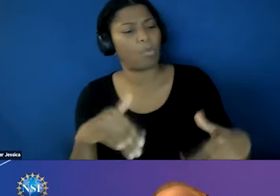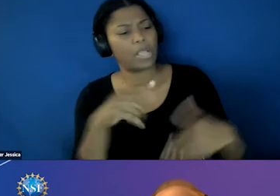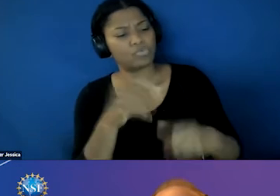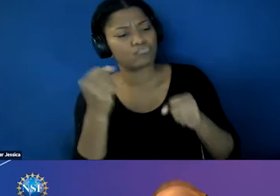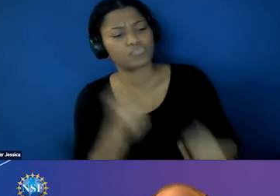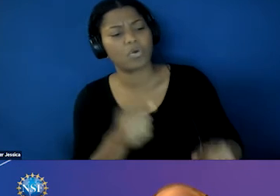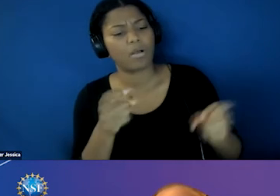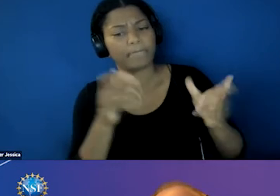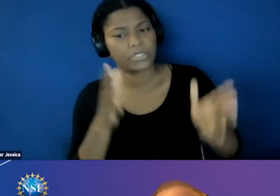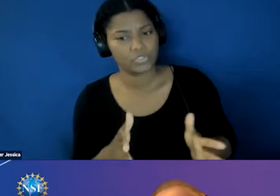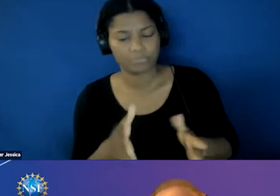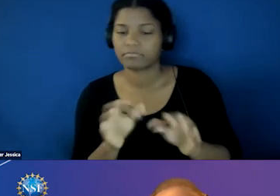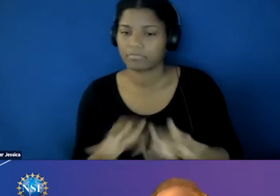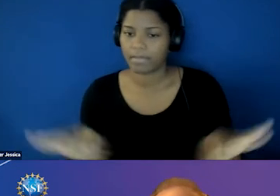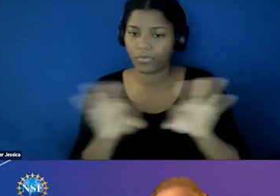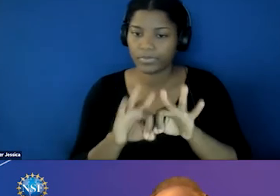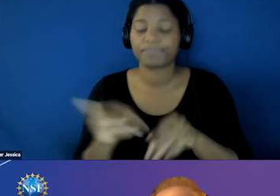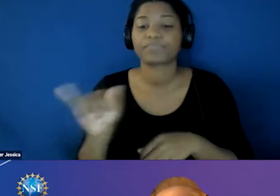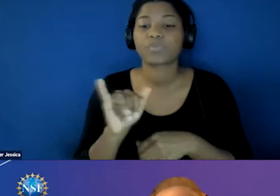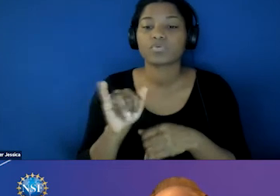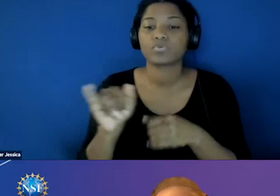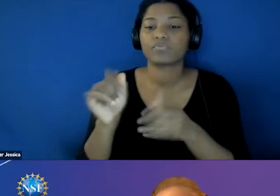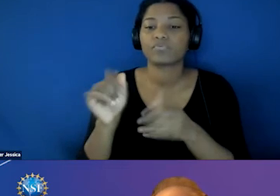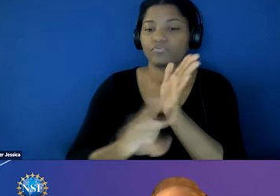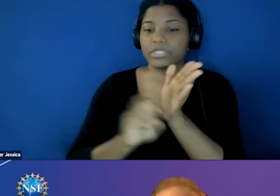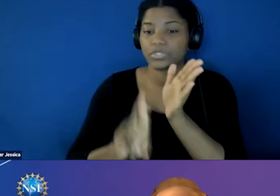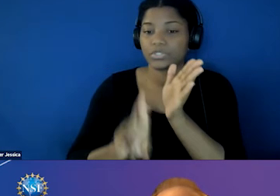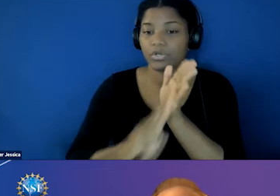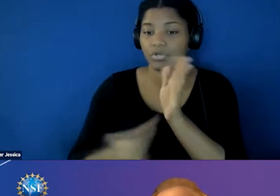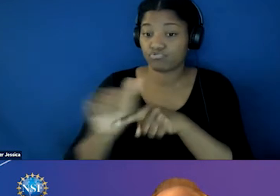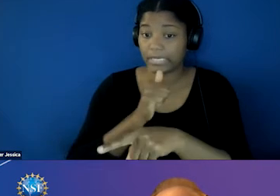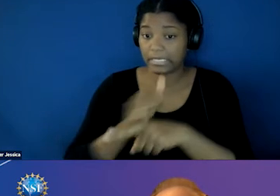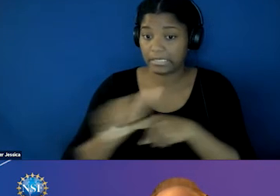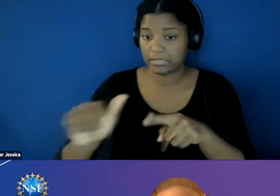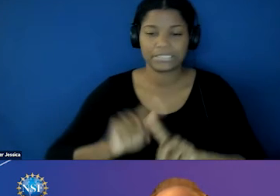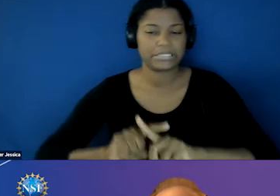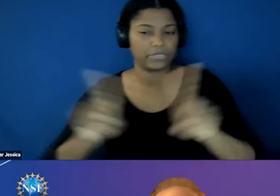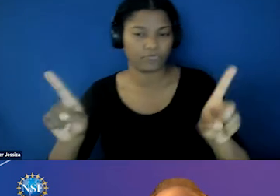Don't forget research training, which is different than education and outreach.